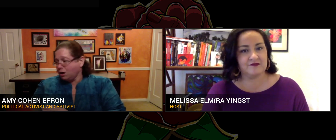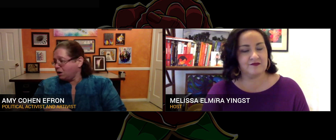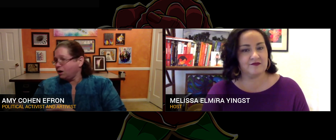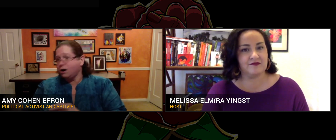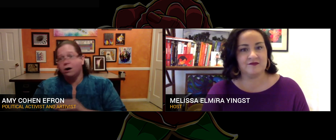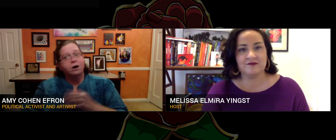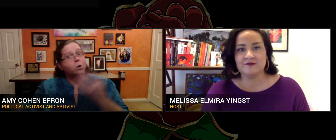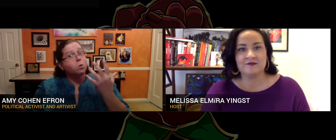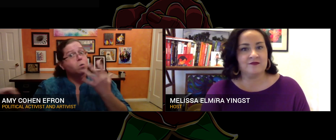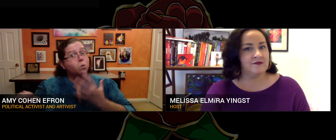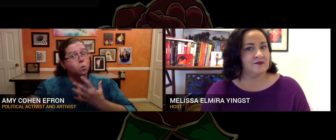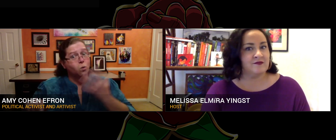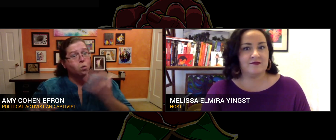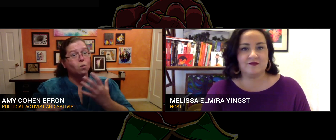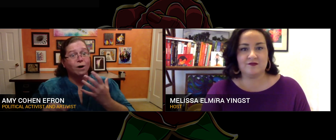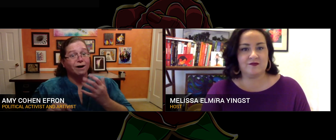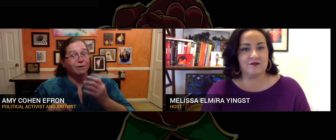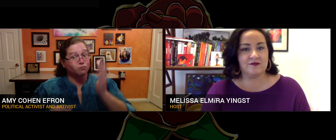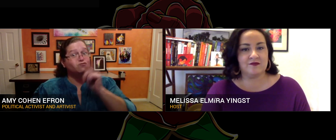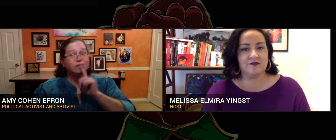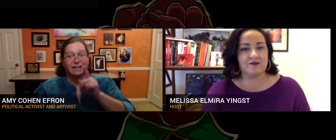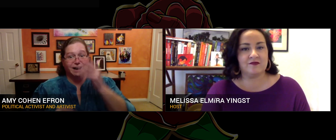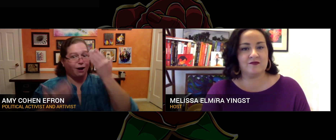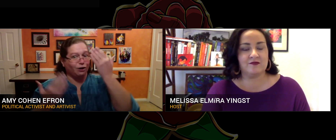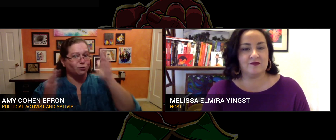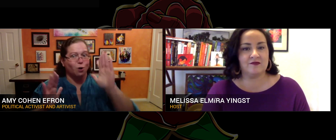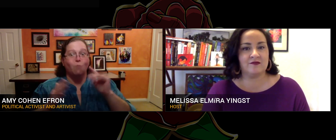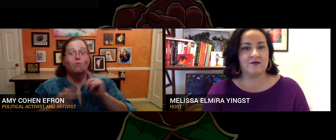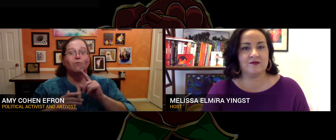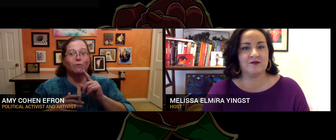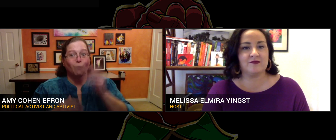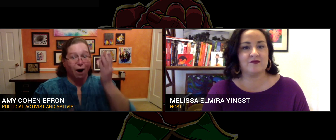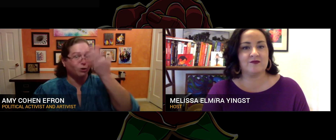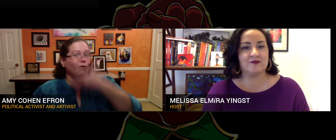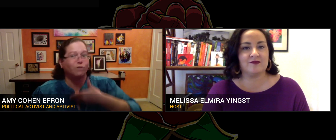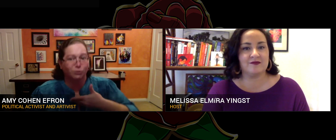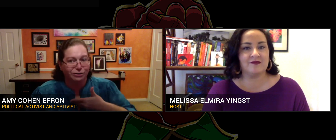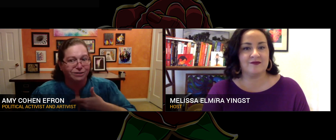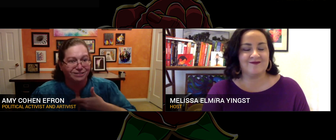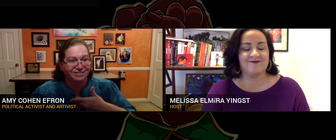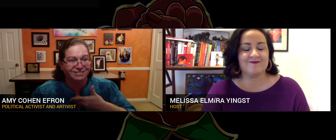Whoo..... that book. We really did not know what was overlooked.